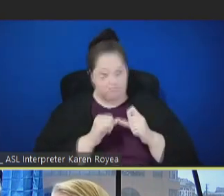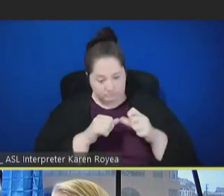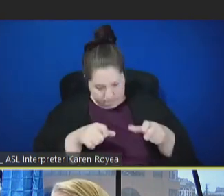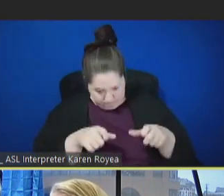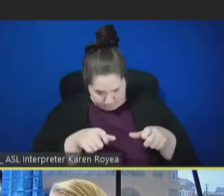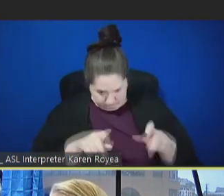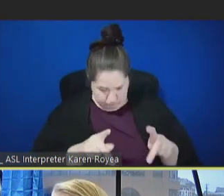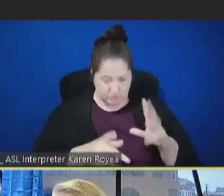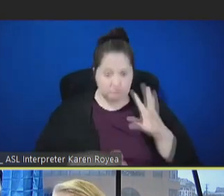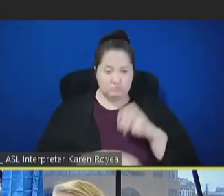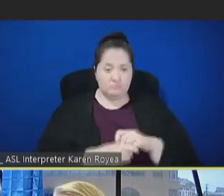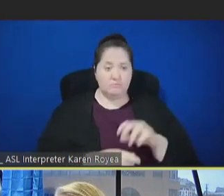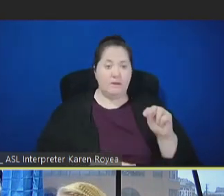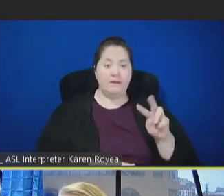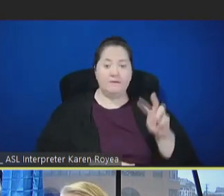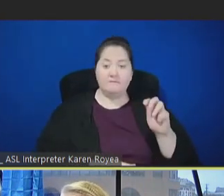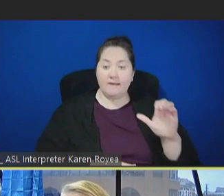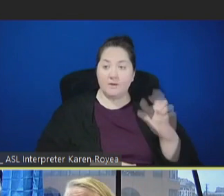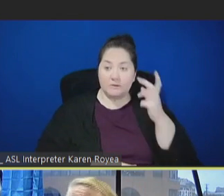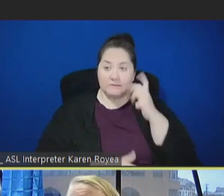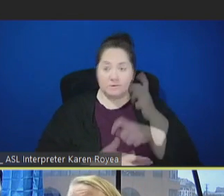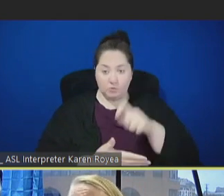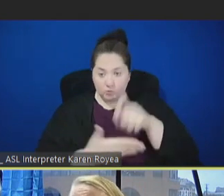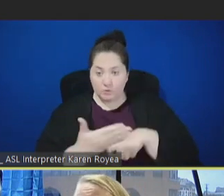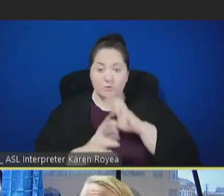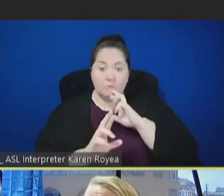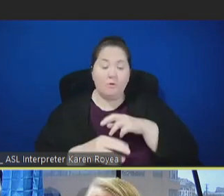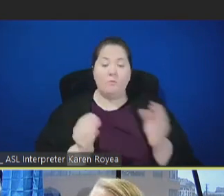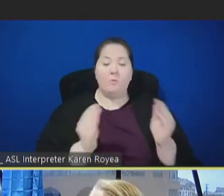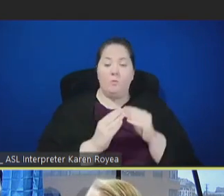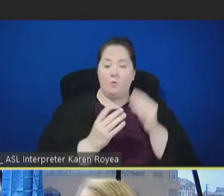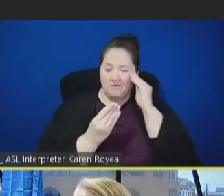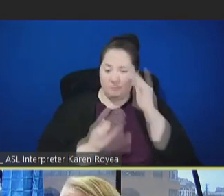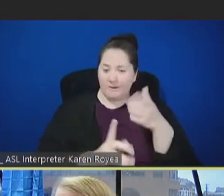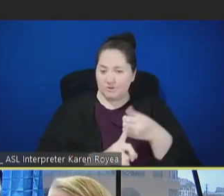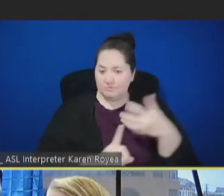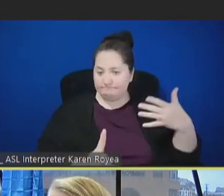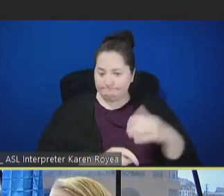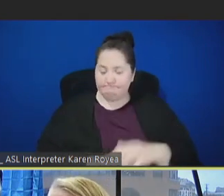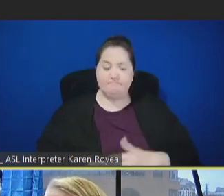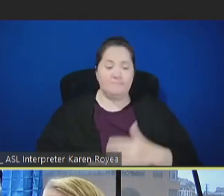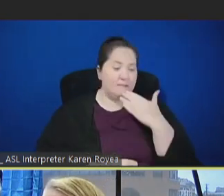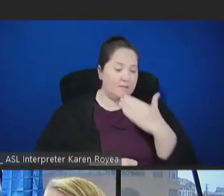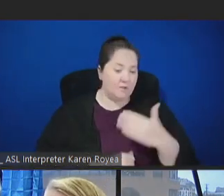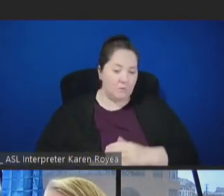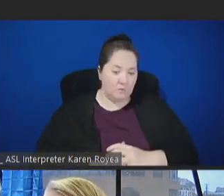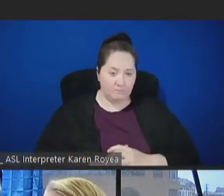and you can consult our written report for additional information. Thank you. Robert Hopkins: Thank you very much,